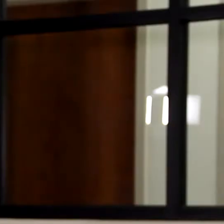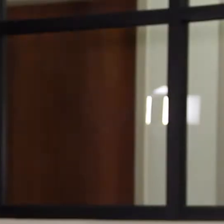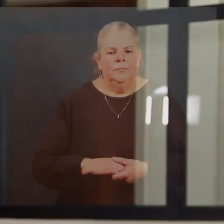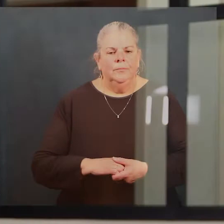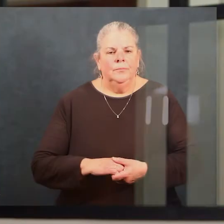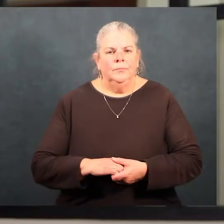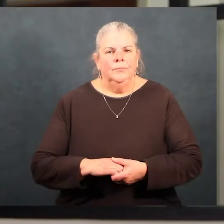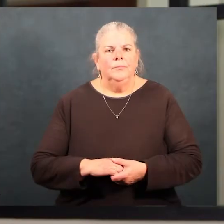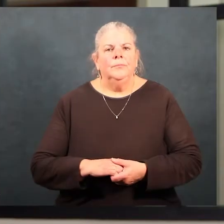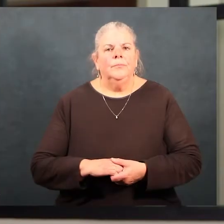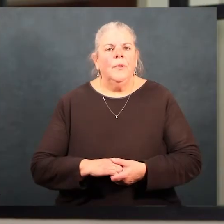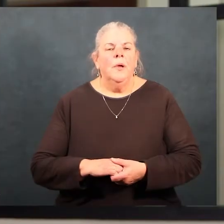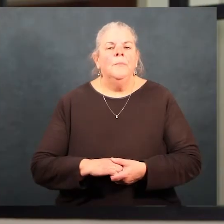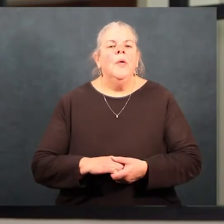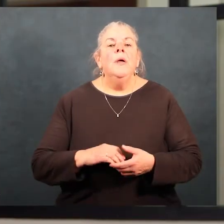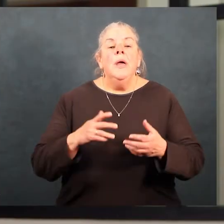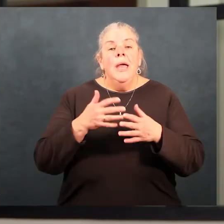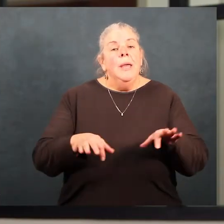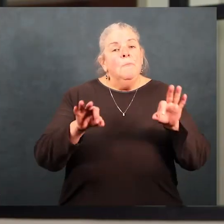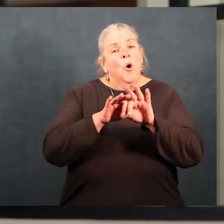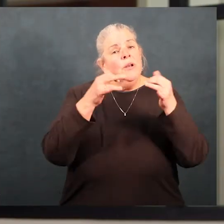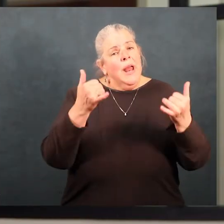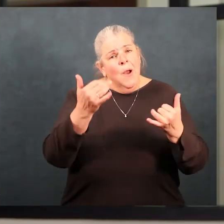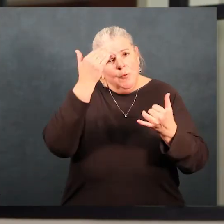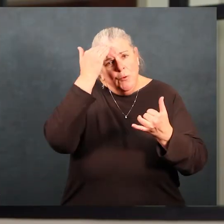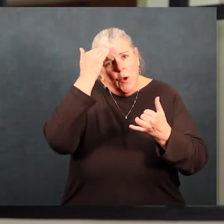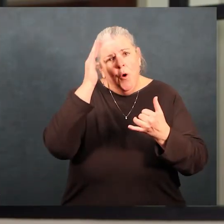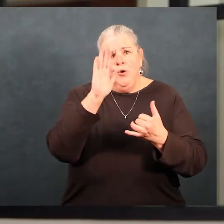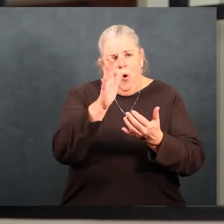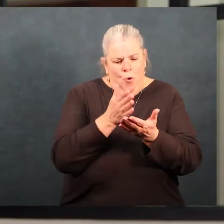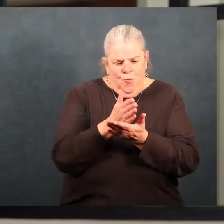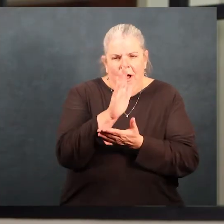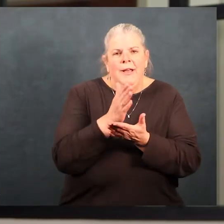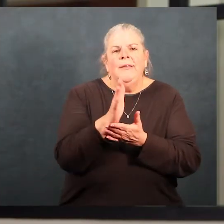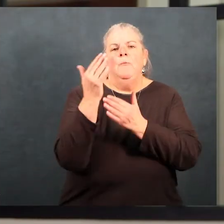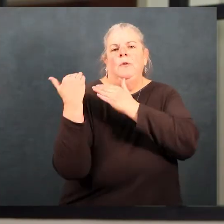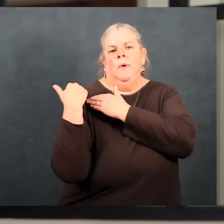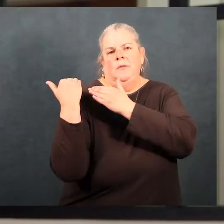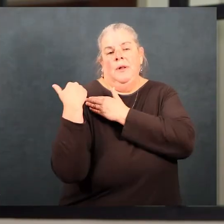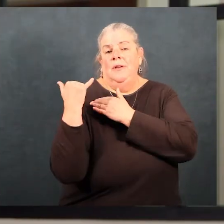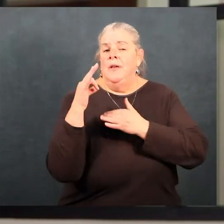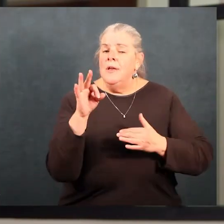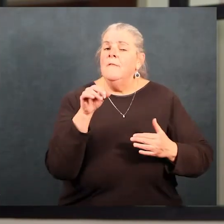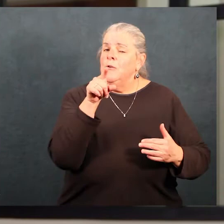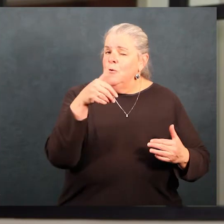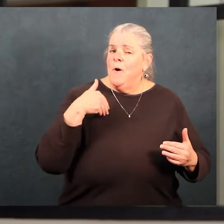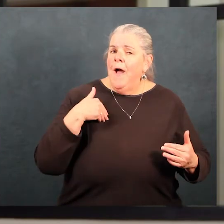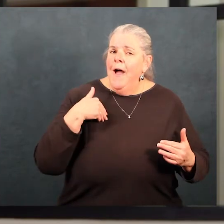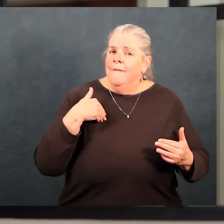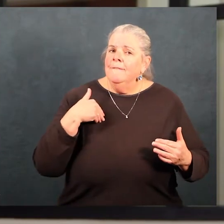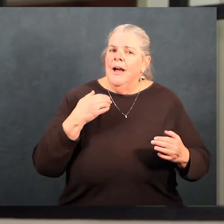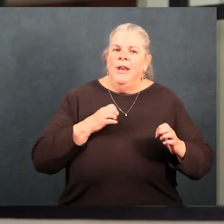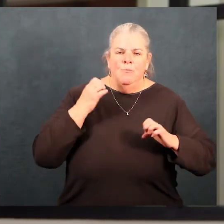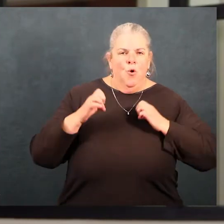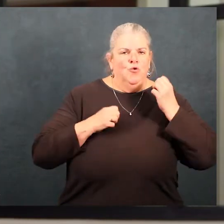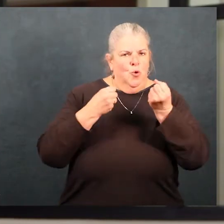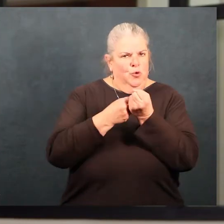So, what are my rights and responsibilities if I have an emotional support animal? We're gonna give you some information